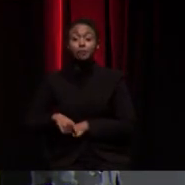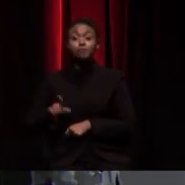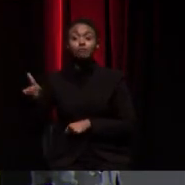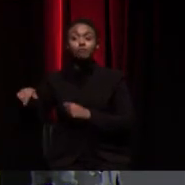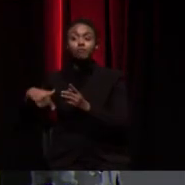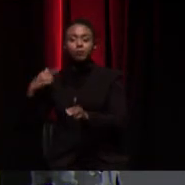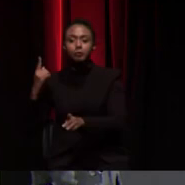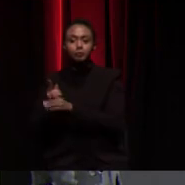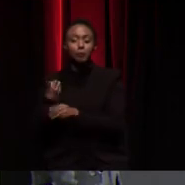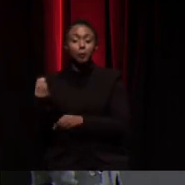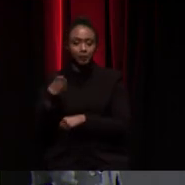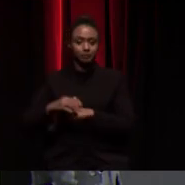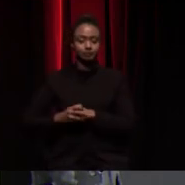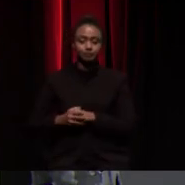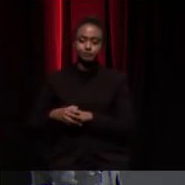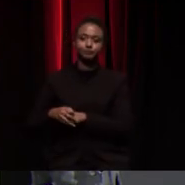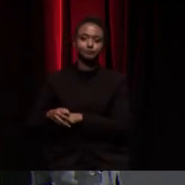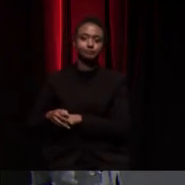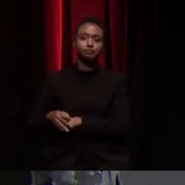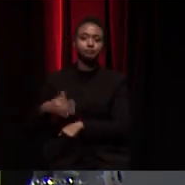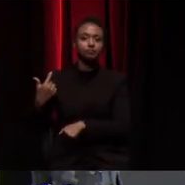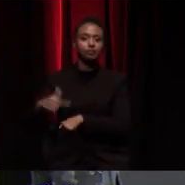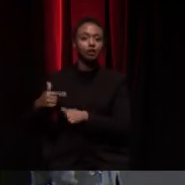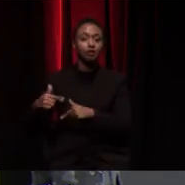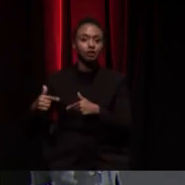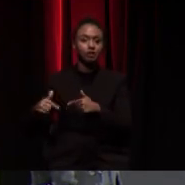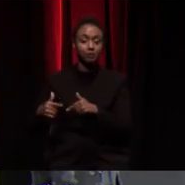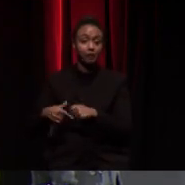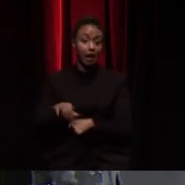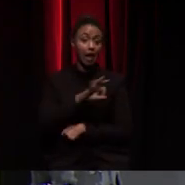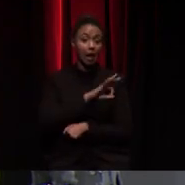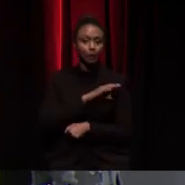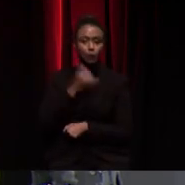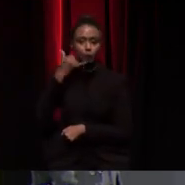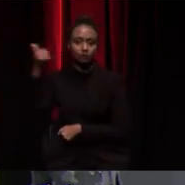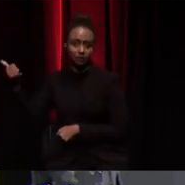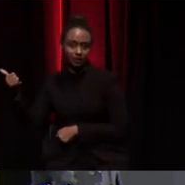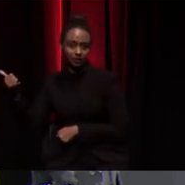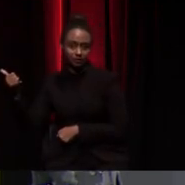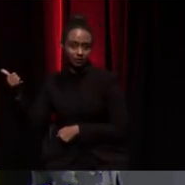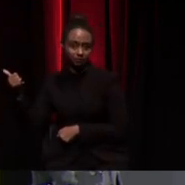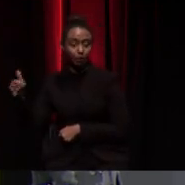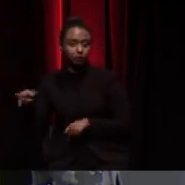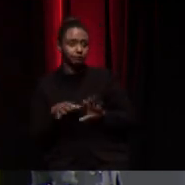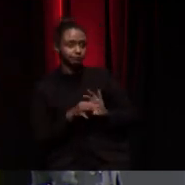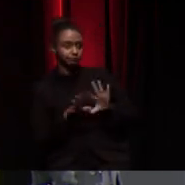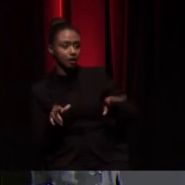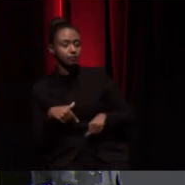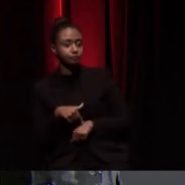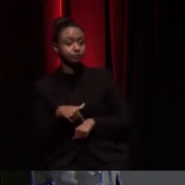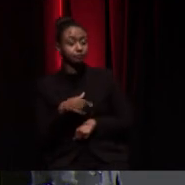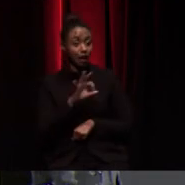The police would call you during the shift. The police call, you are there and answer the phone.